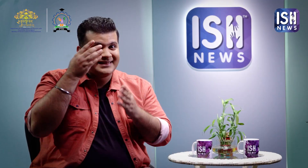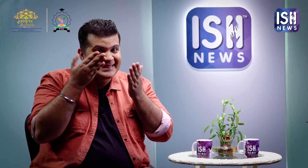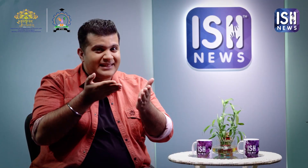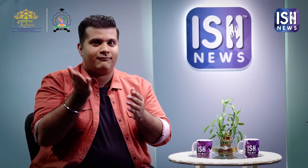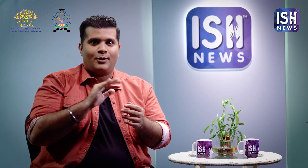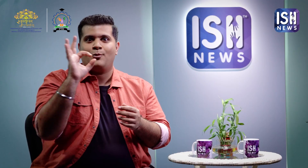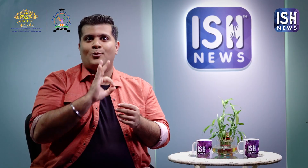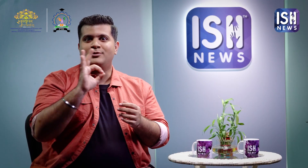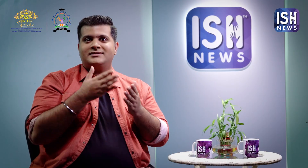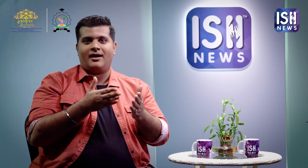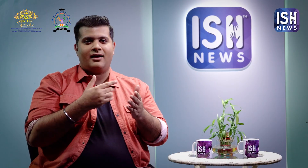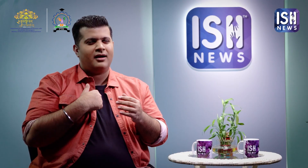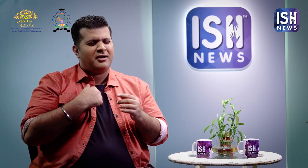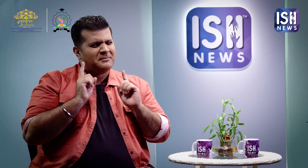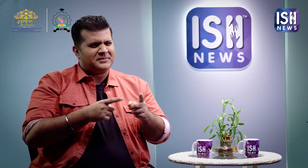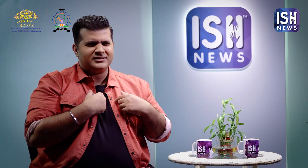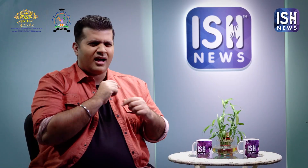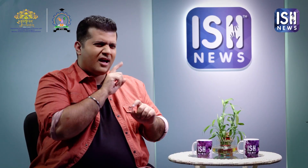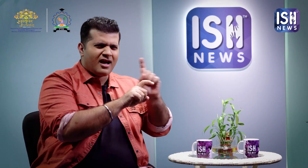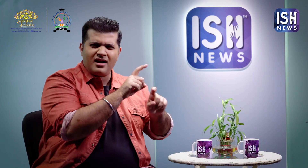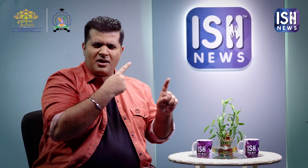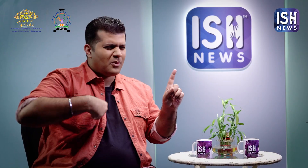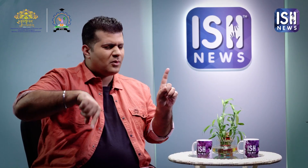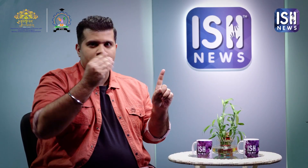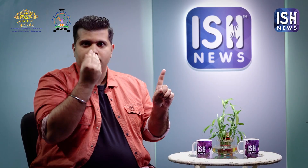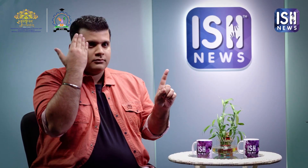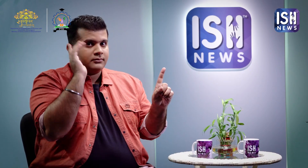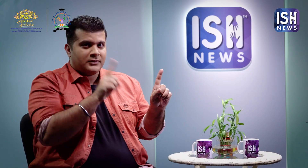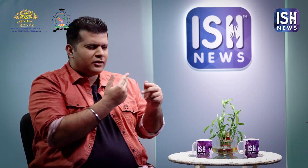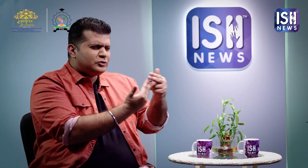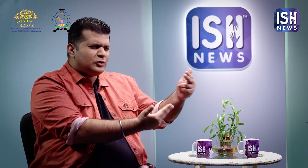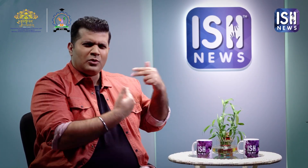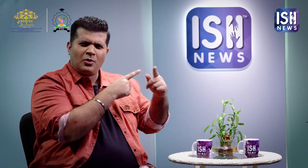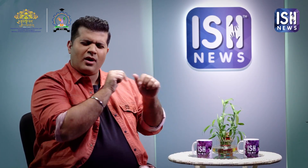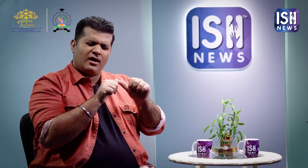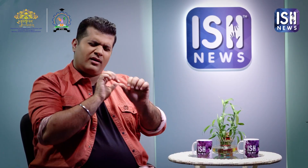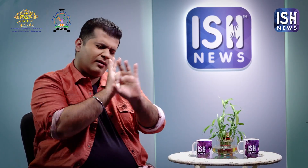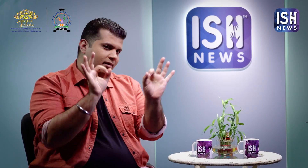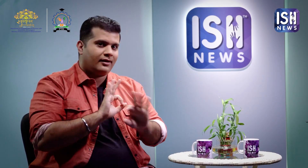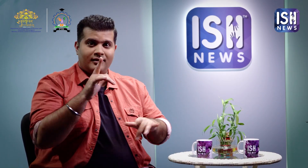Yes, Dr. Sibaji Panda, from Orissa. I need to ask him questions for which we don't yet have the answers.